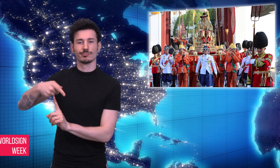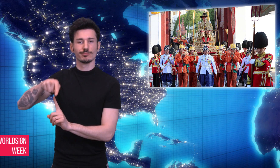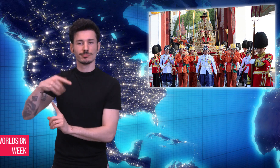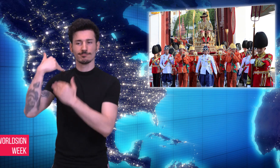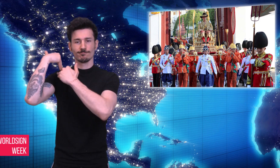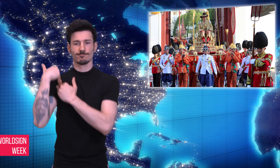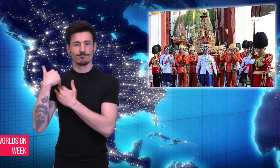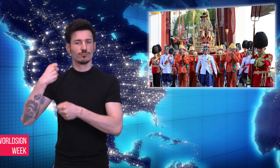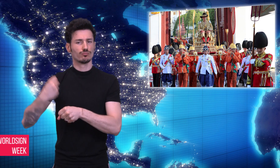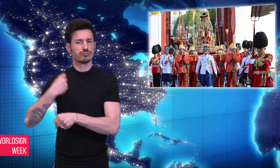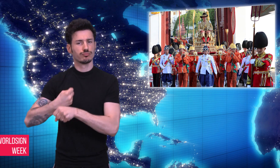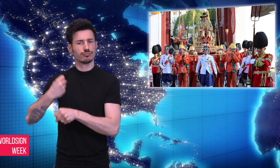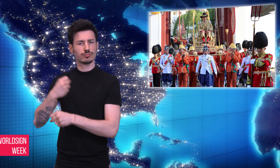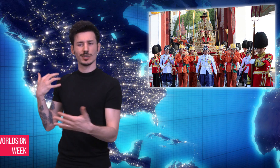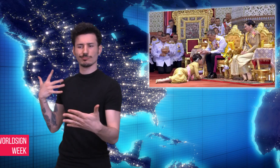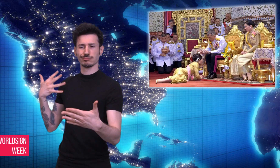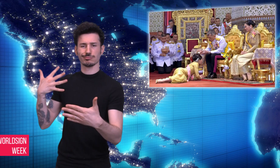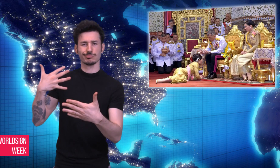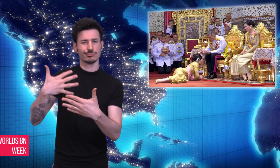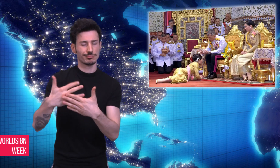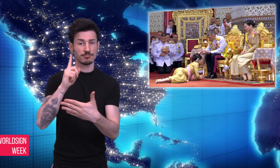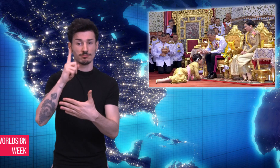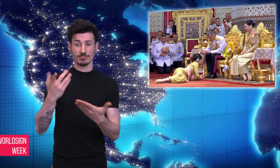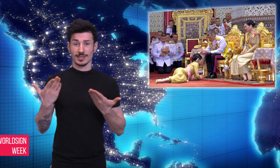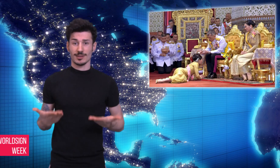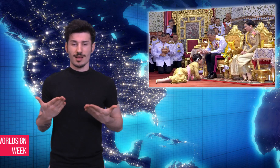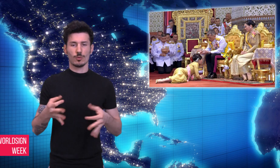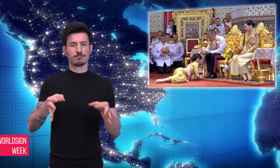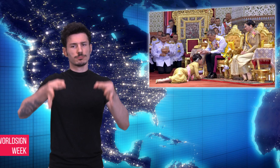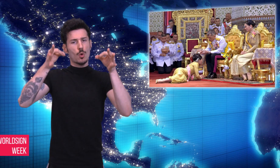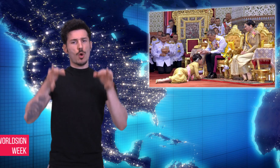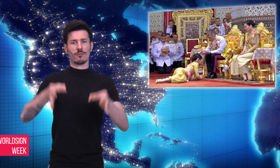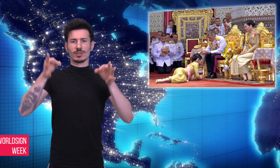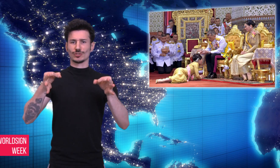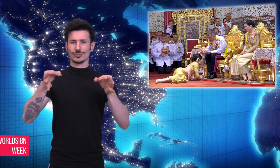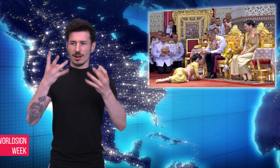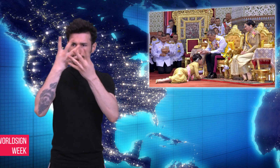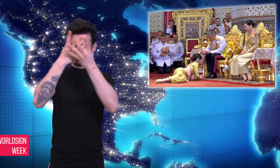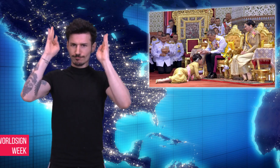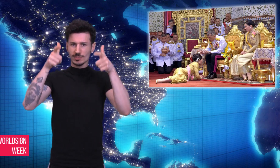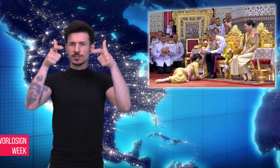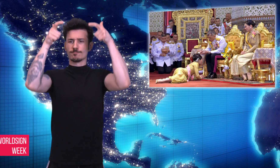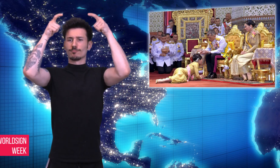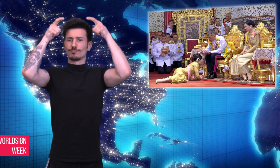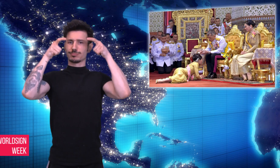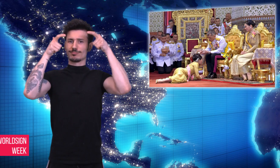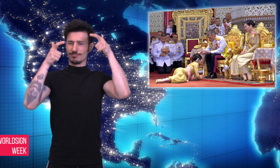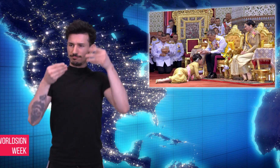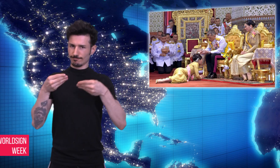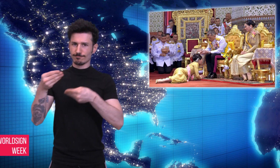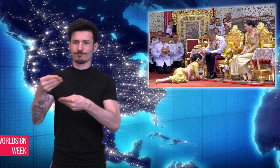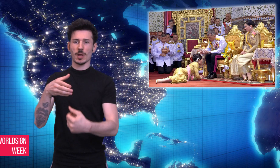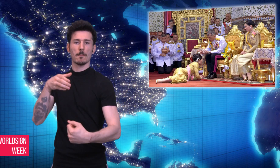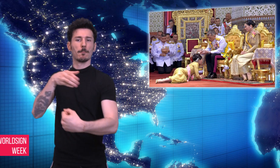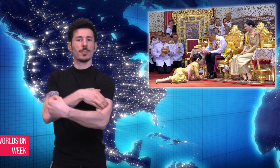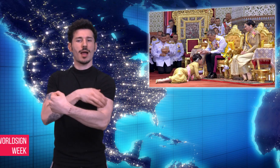death of his father, but he was formally inducted as King with full